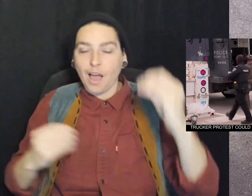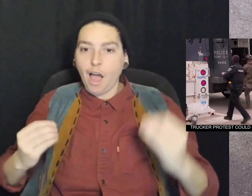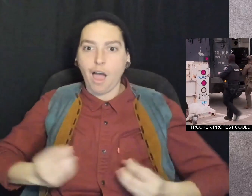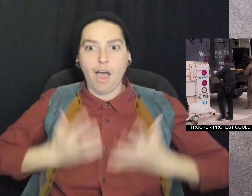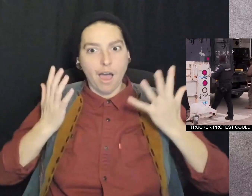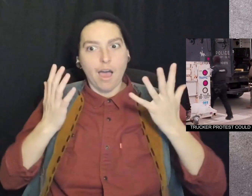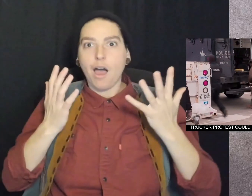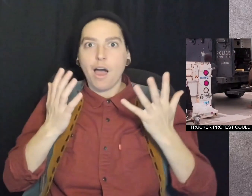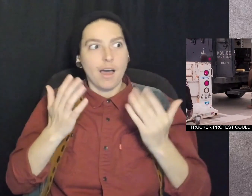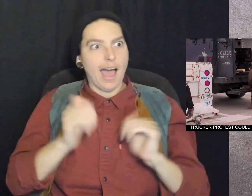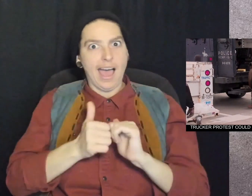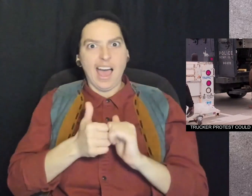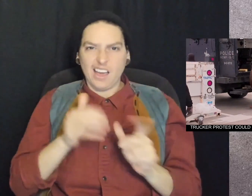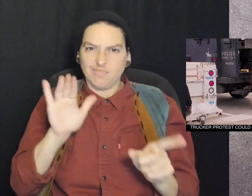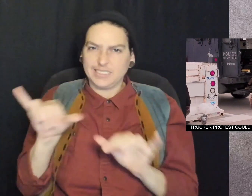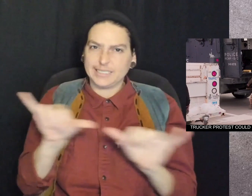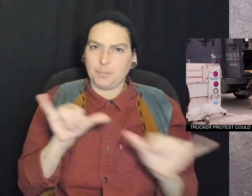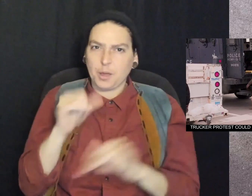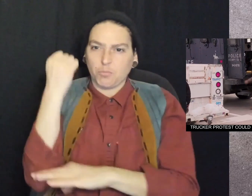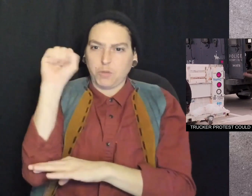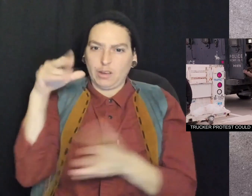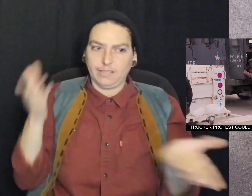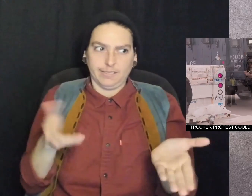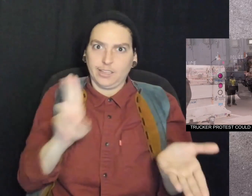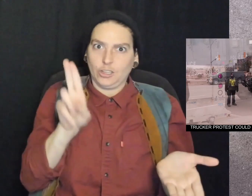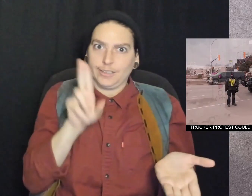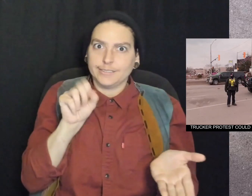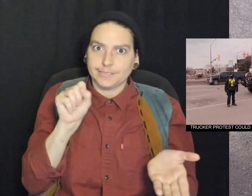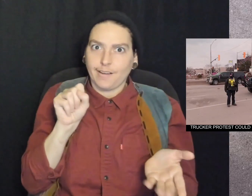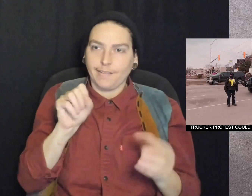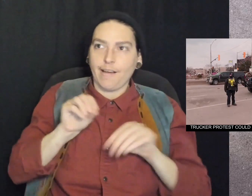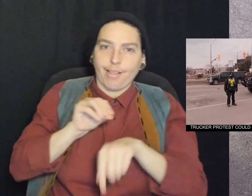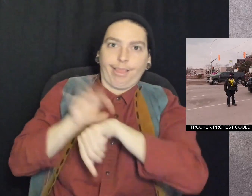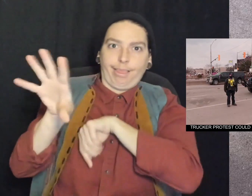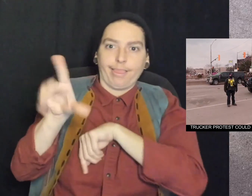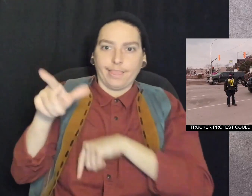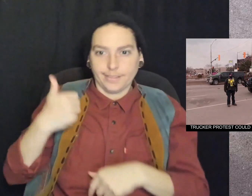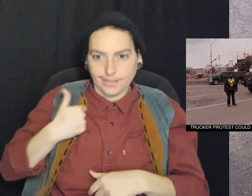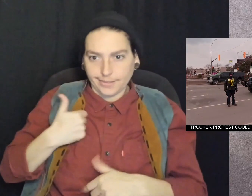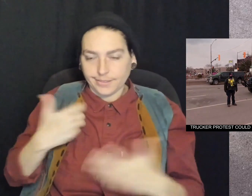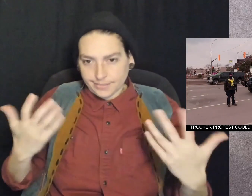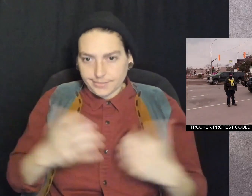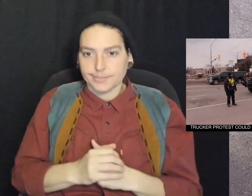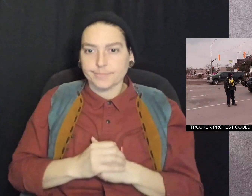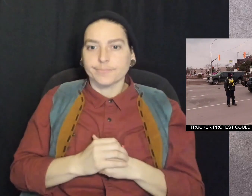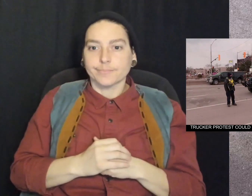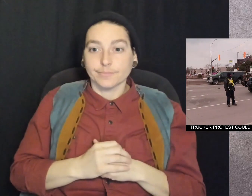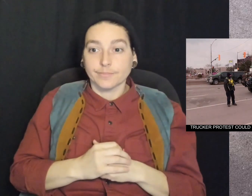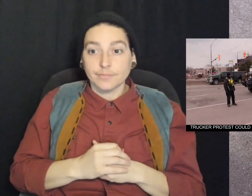can limit what goes in your shopping cart and the protests are inspiring similar protests in the US